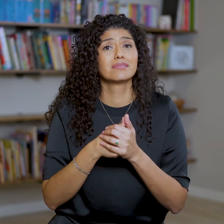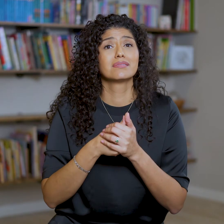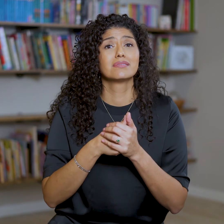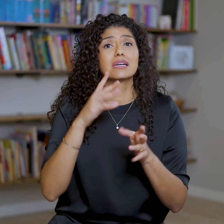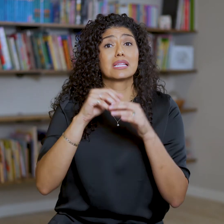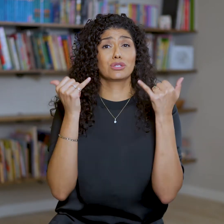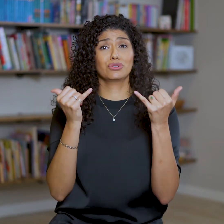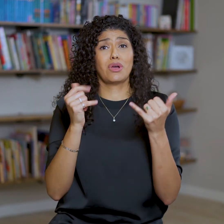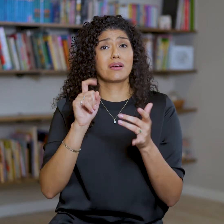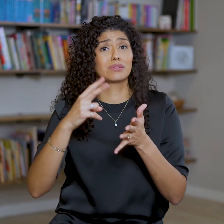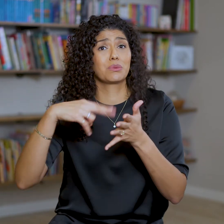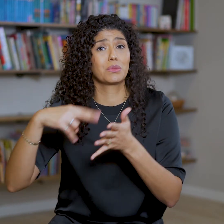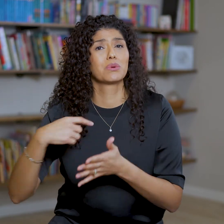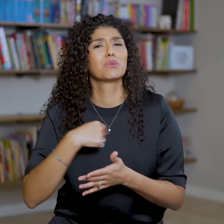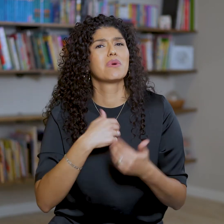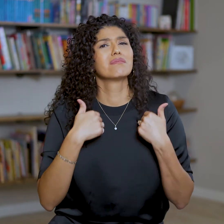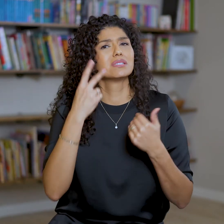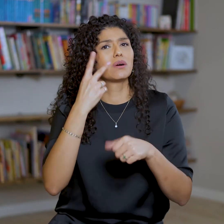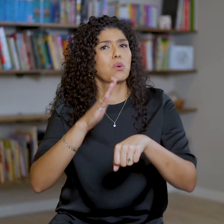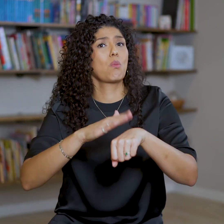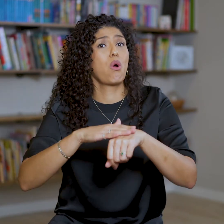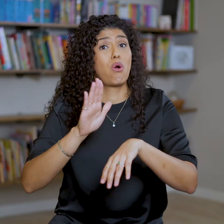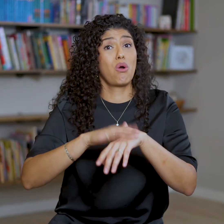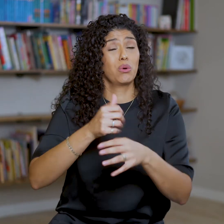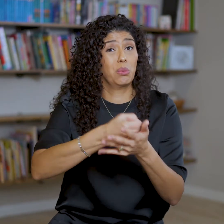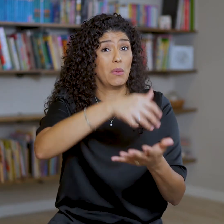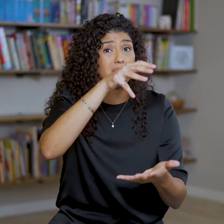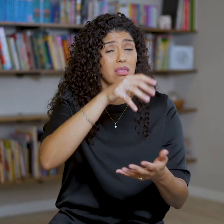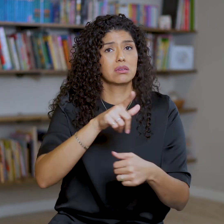In today’s reading, we’ve seen a yellow flag on wealth,